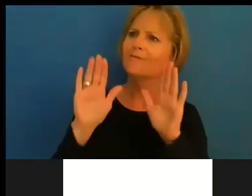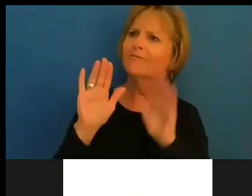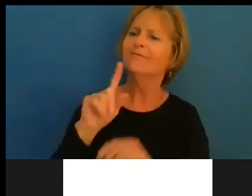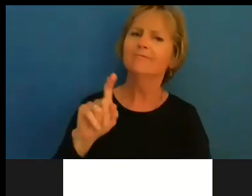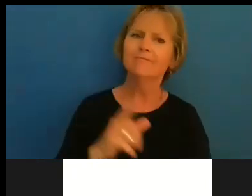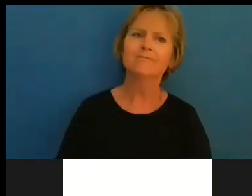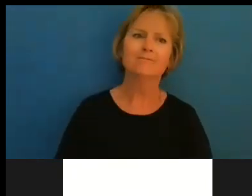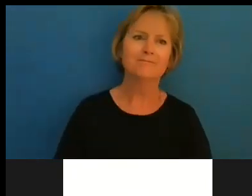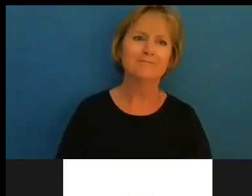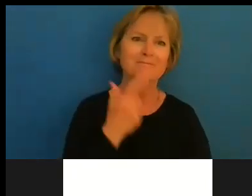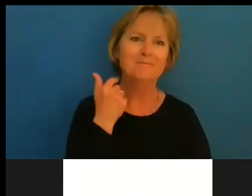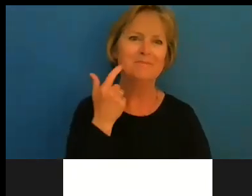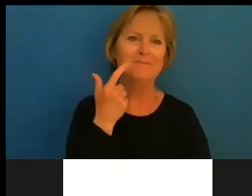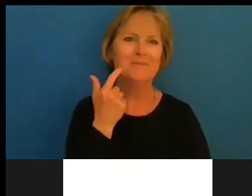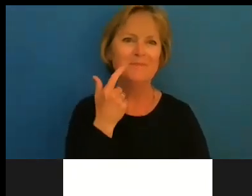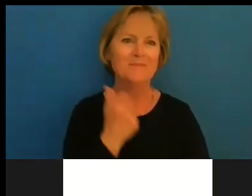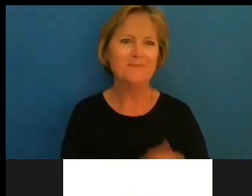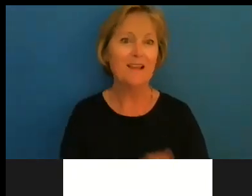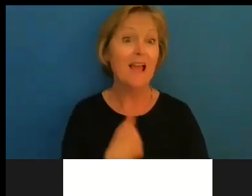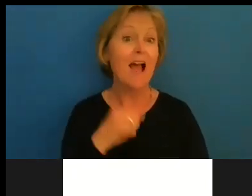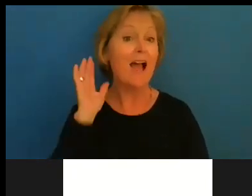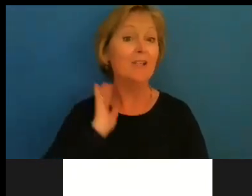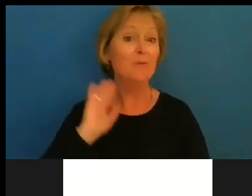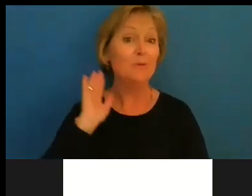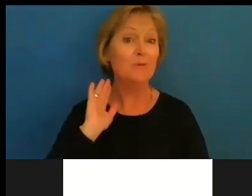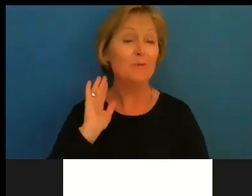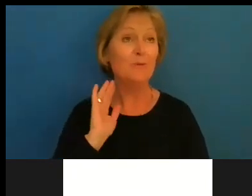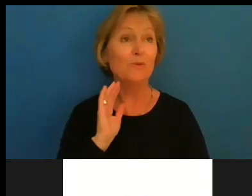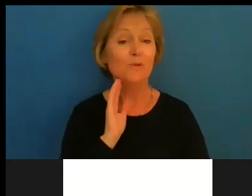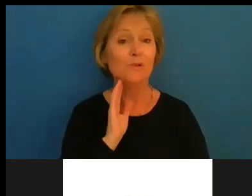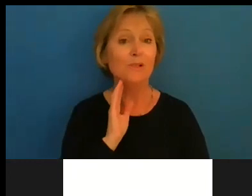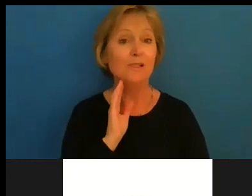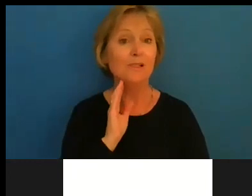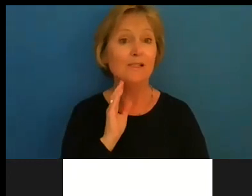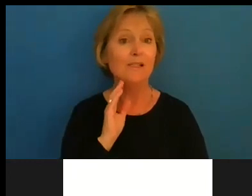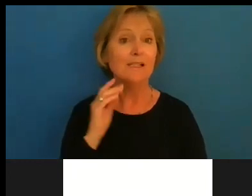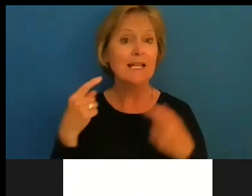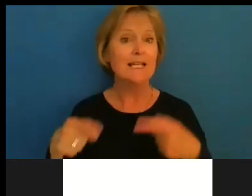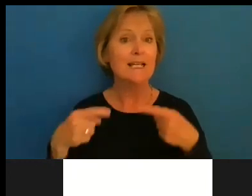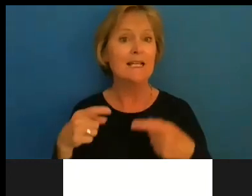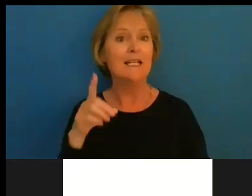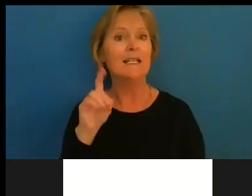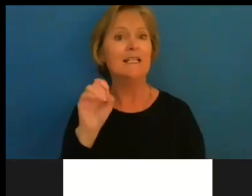I used to debate in college and also in high school.